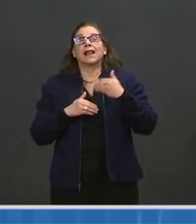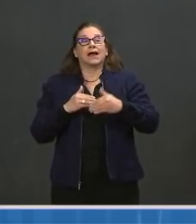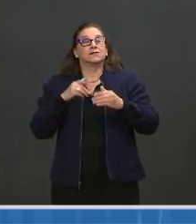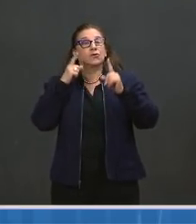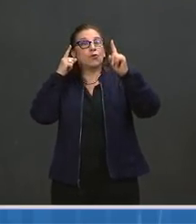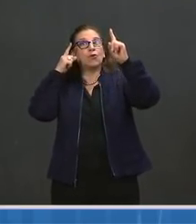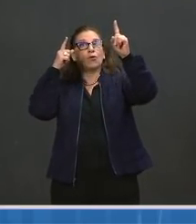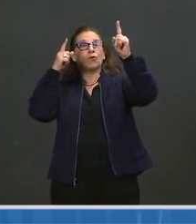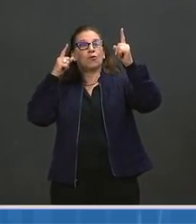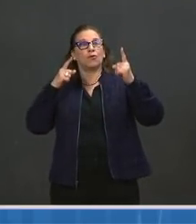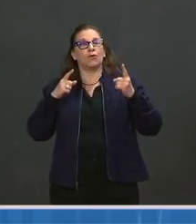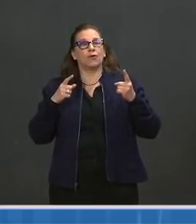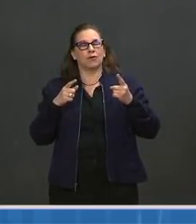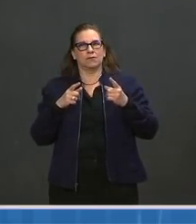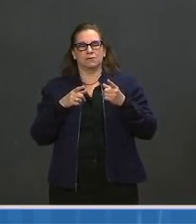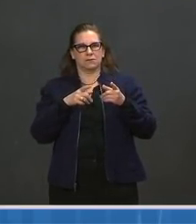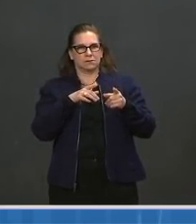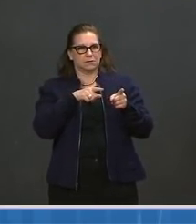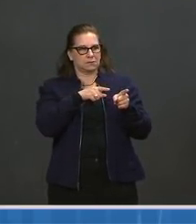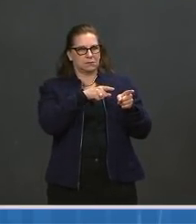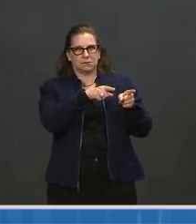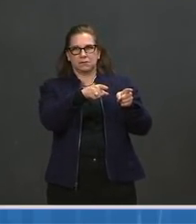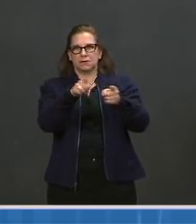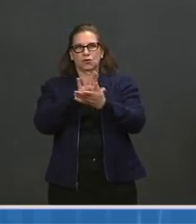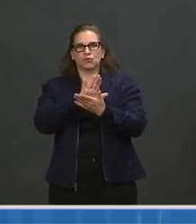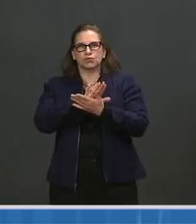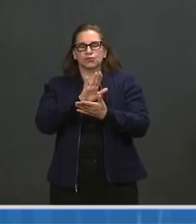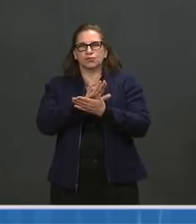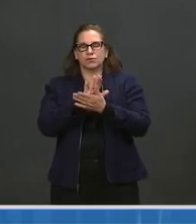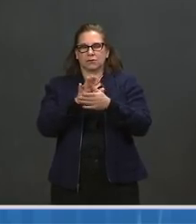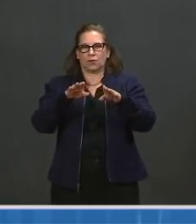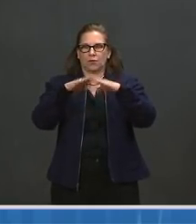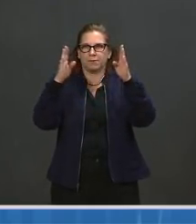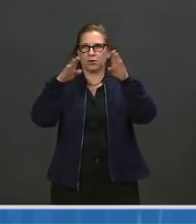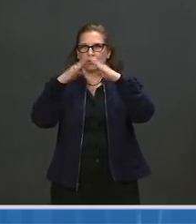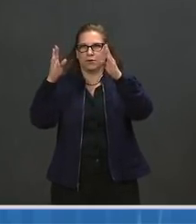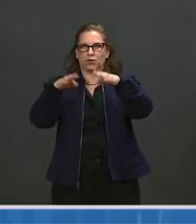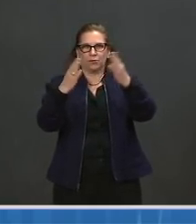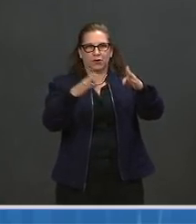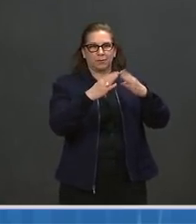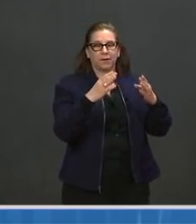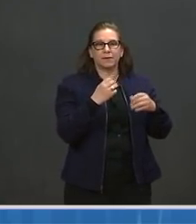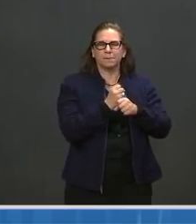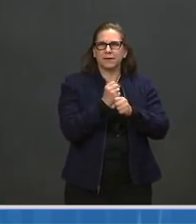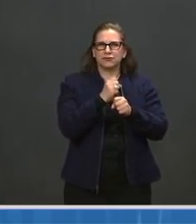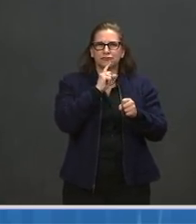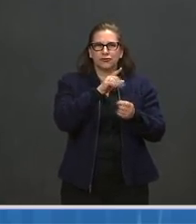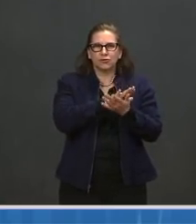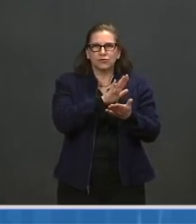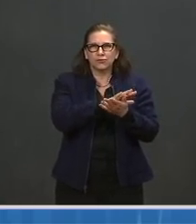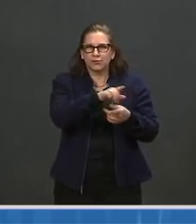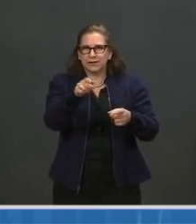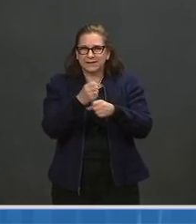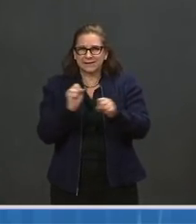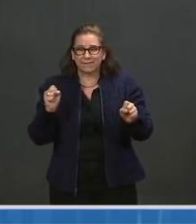This has meant following the science, dramatically increasing testing, and making it a priority to vaccinate teachers.